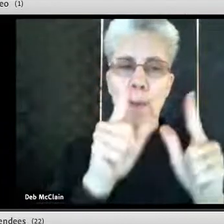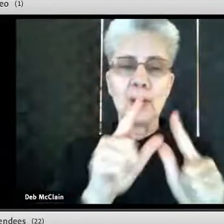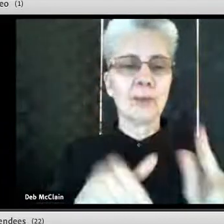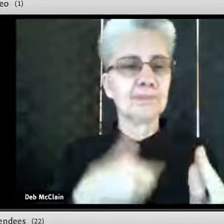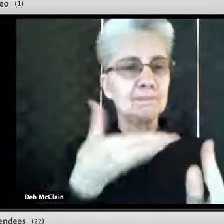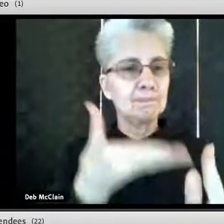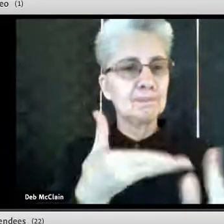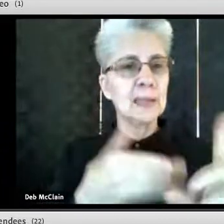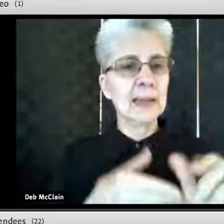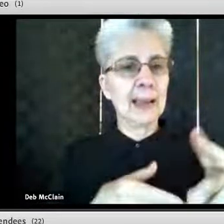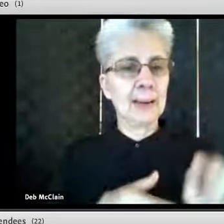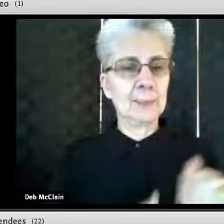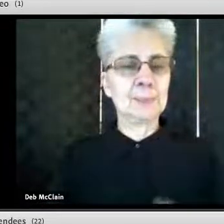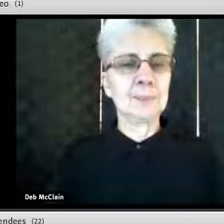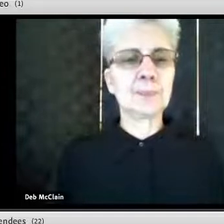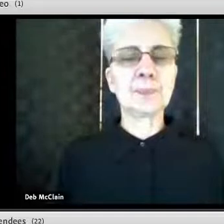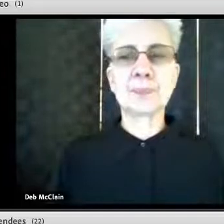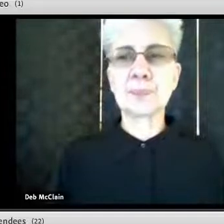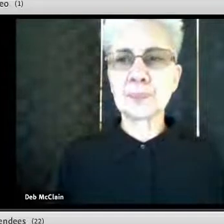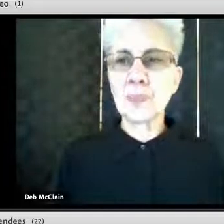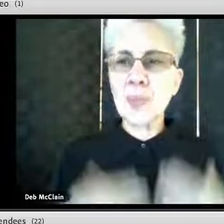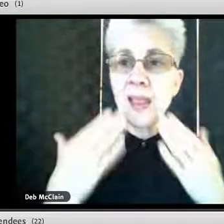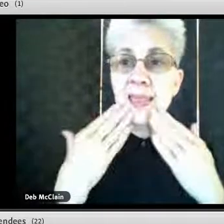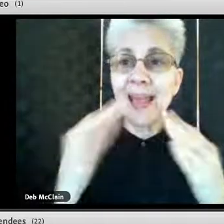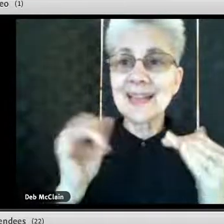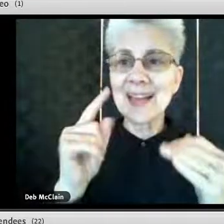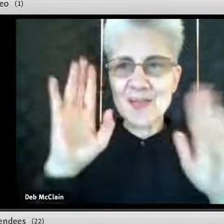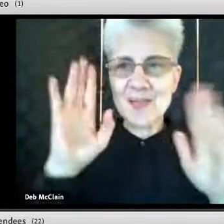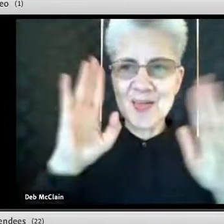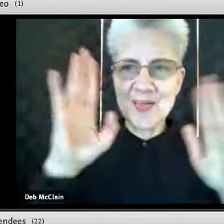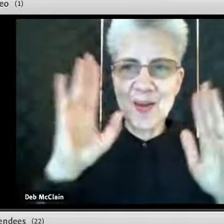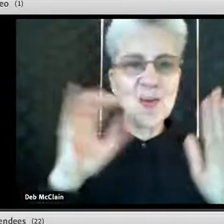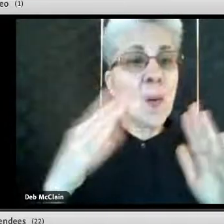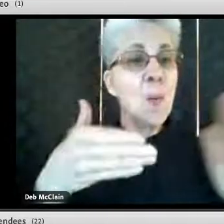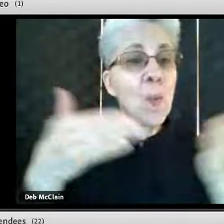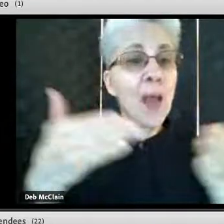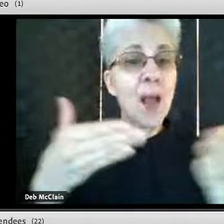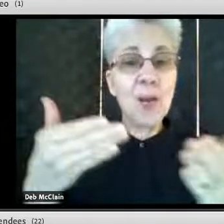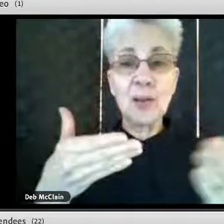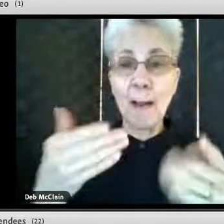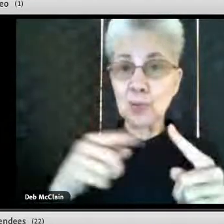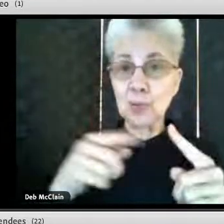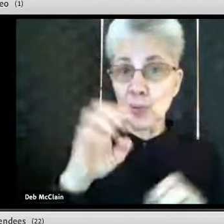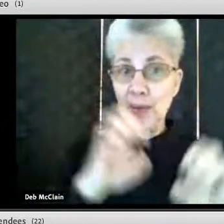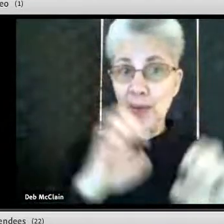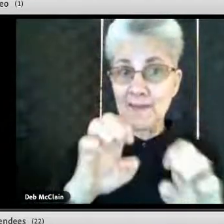Diana? Silveira: Thanks, Taylor. Hi, everybody, and welcome to "Evaluating Your Social Media."